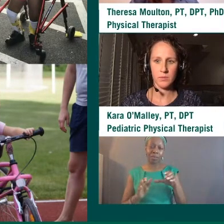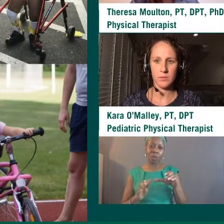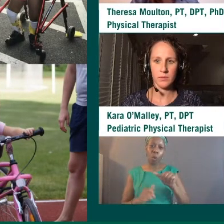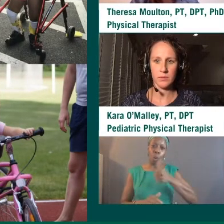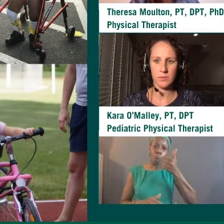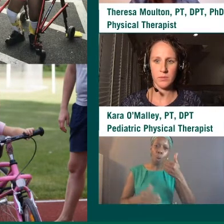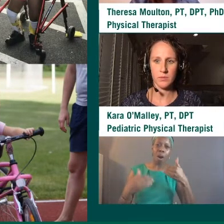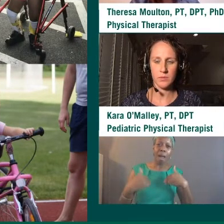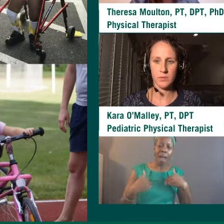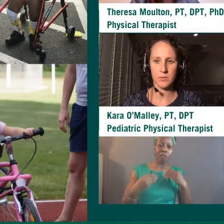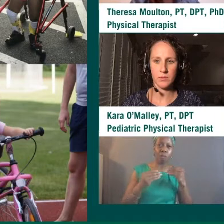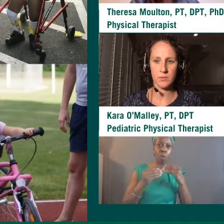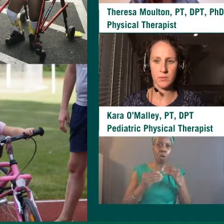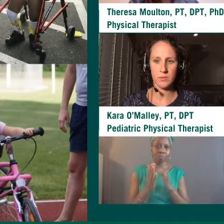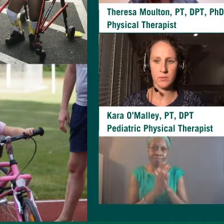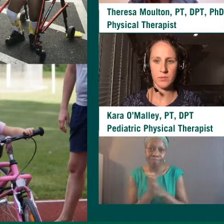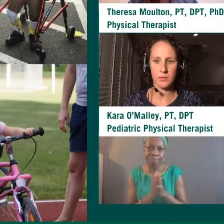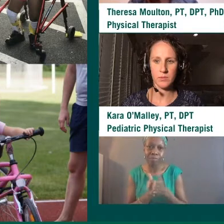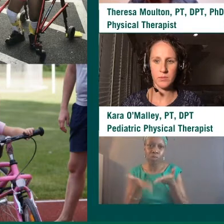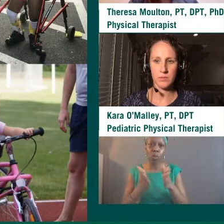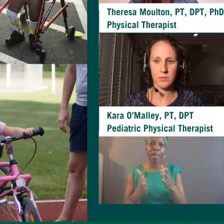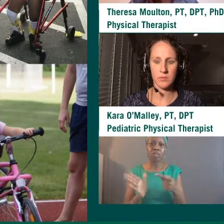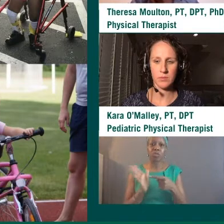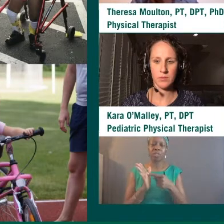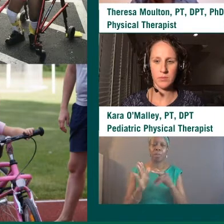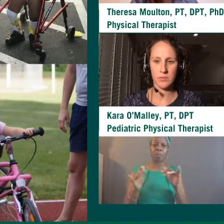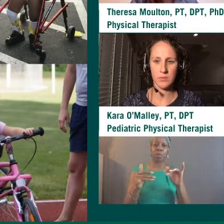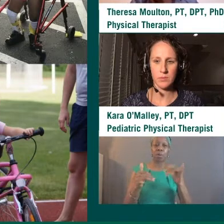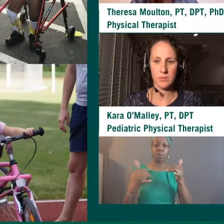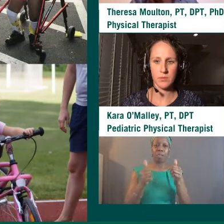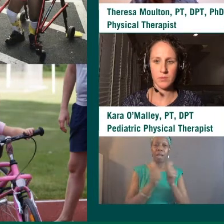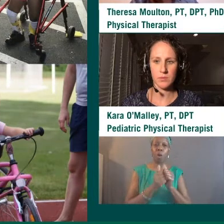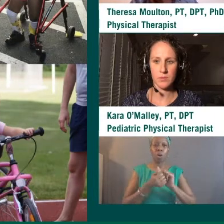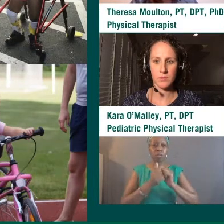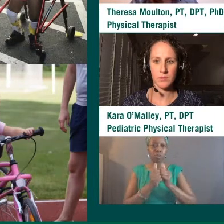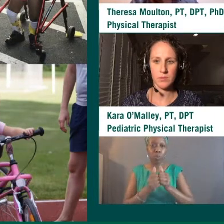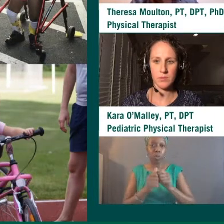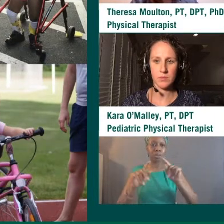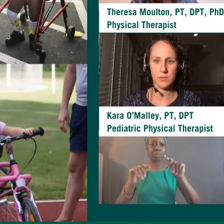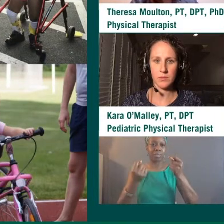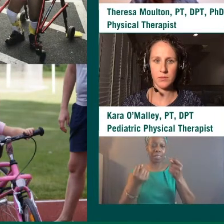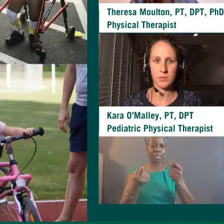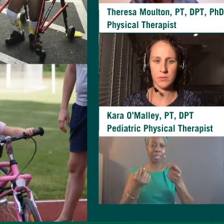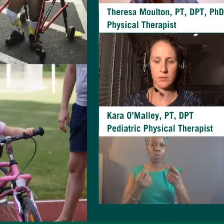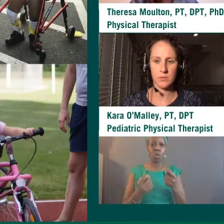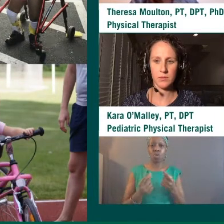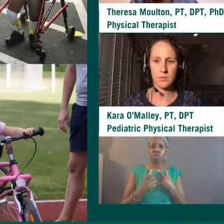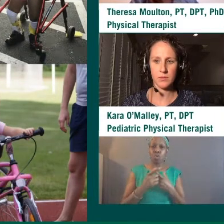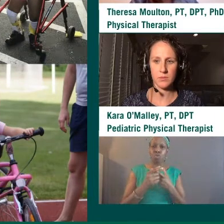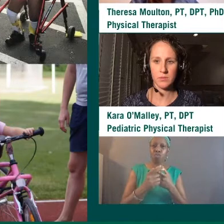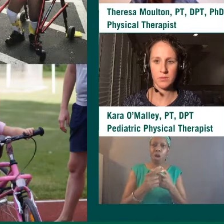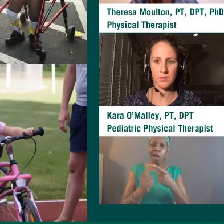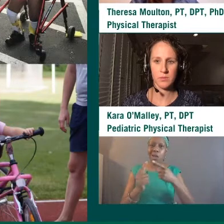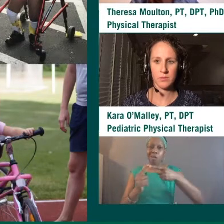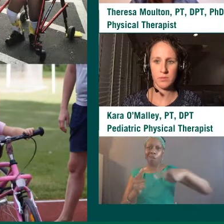or you run cross country or something like that where you're really losing your breath and maybe sweating a little bit.